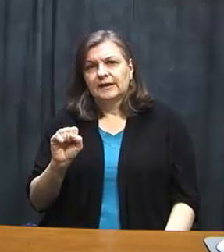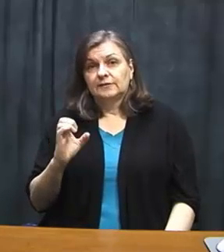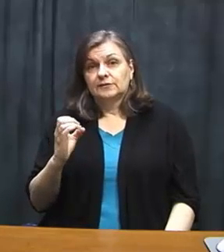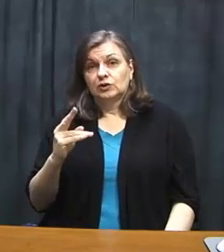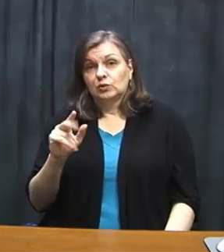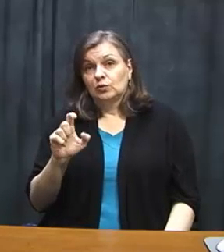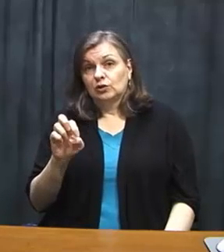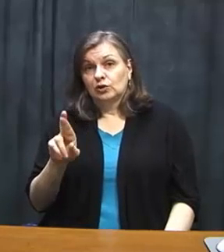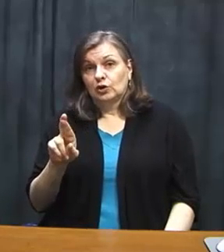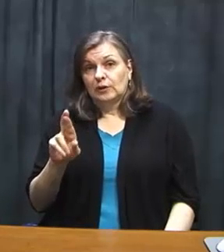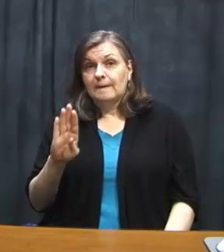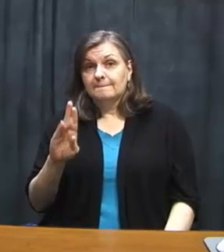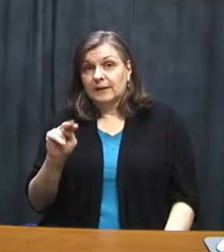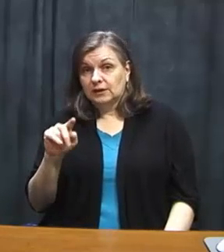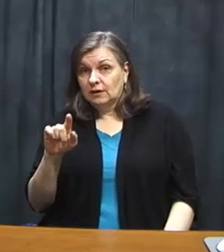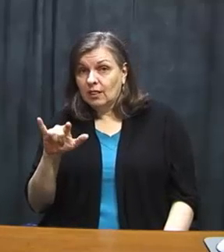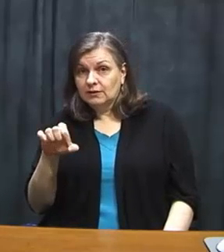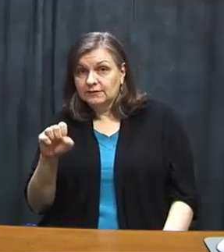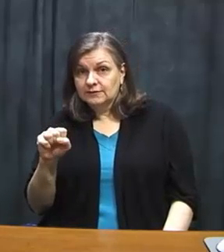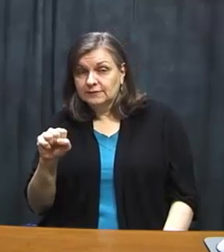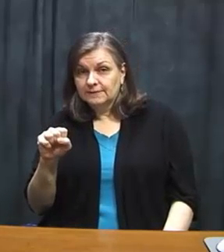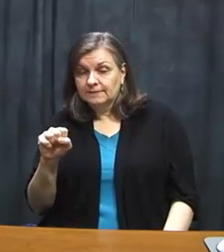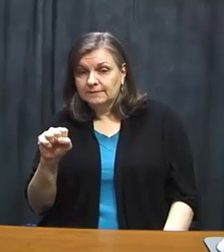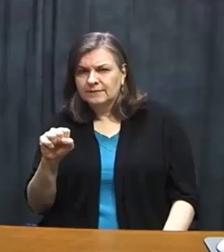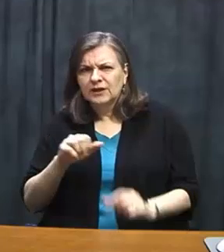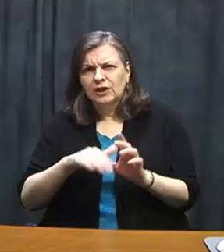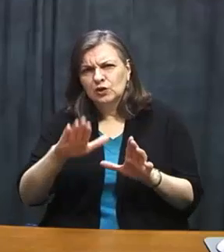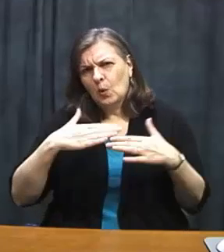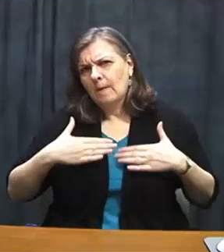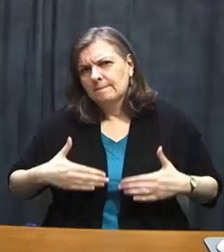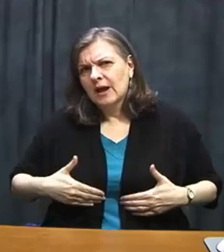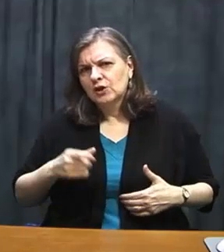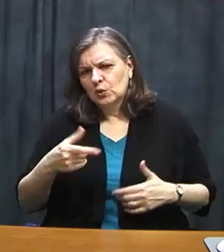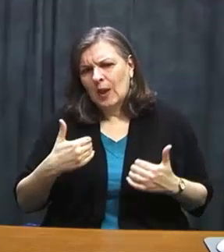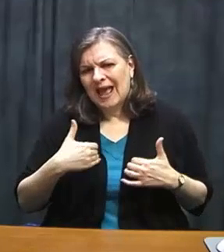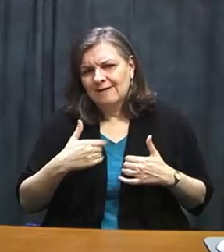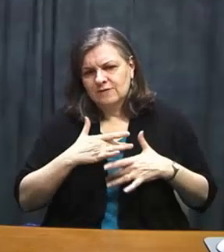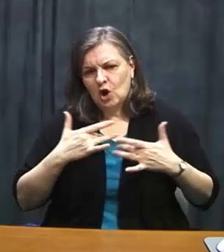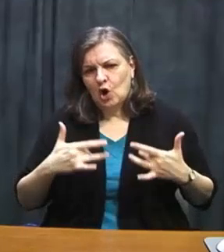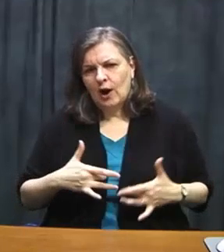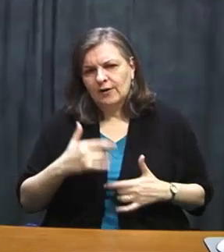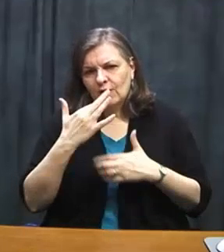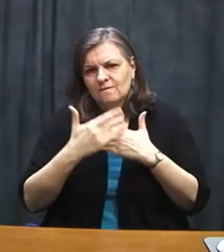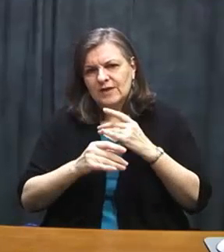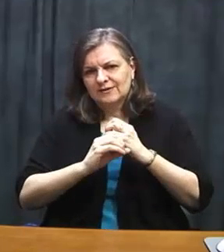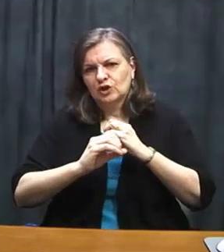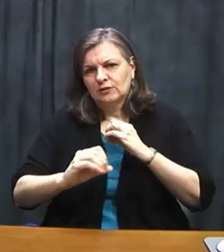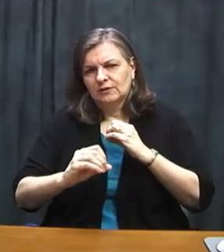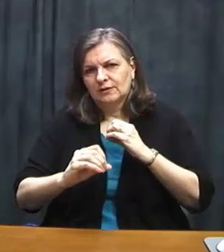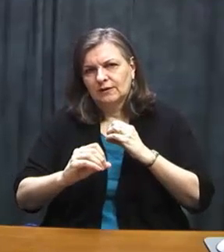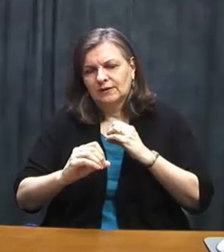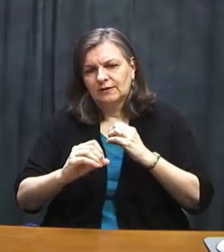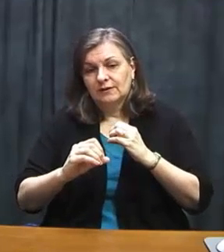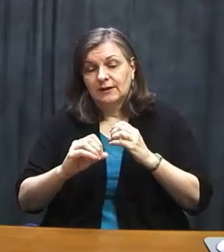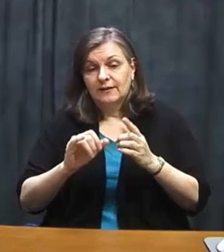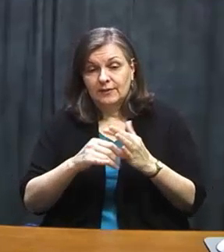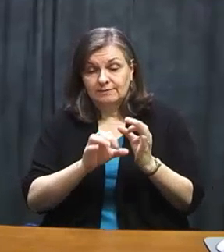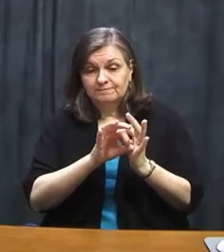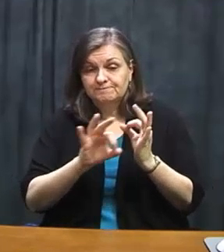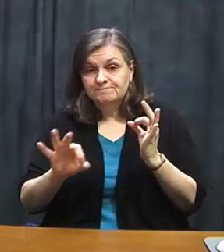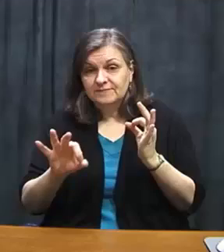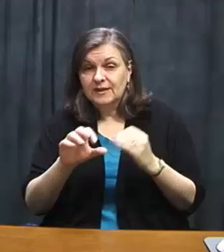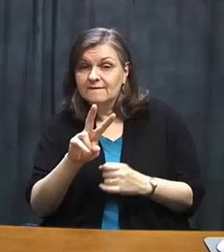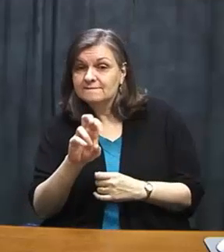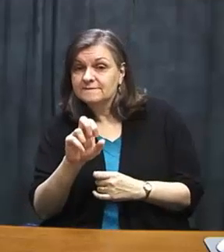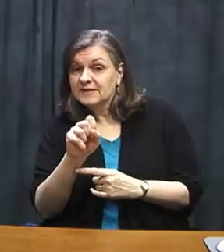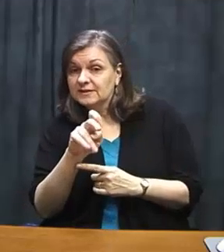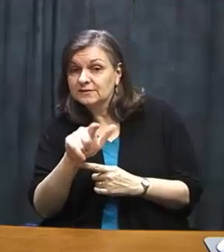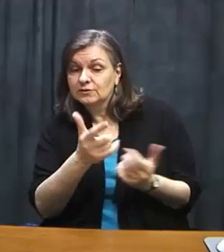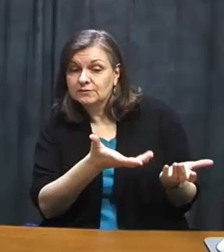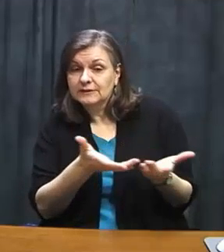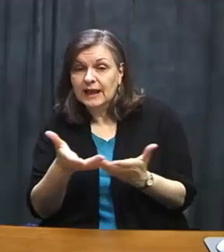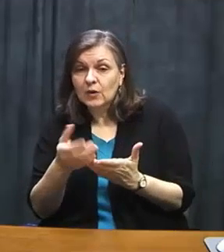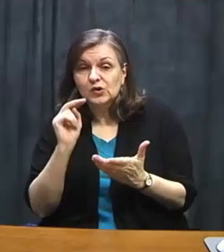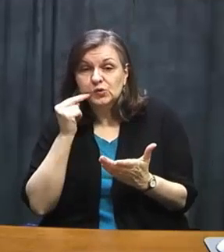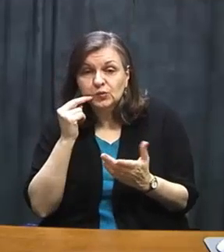in you, your vascular tissue is cardiovascular so transporting blood around your body, carrying nutrients and waste